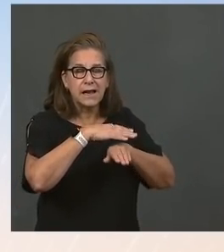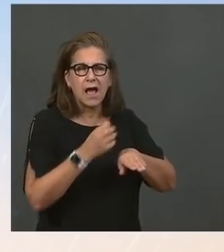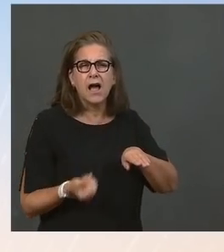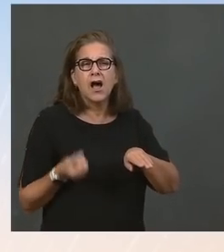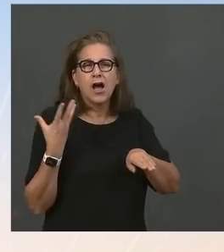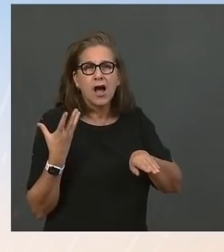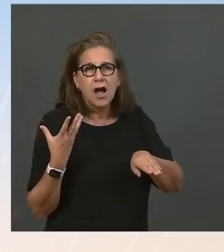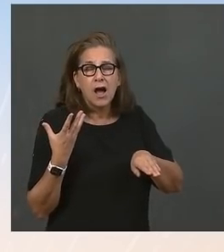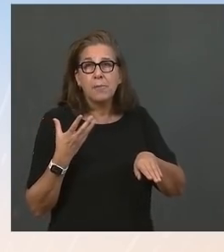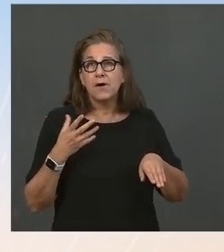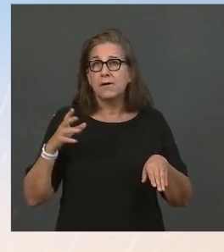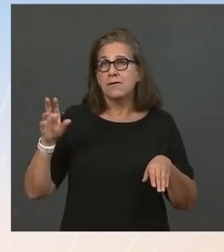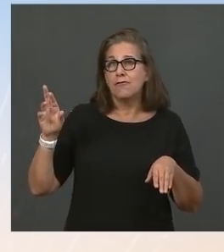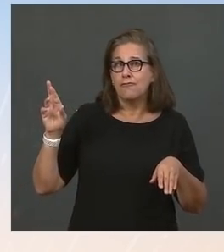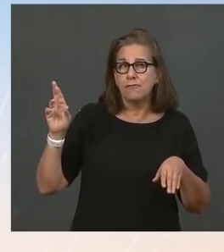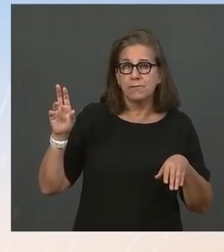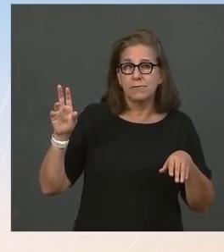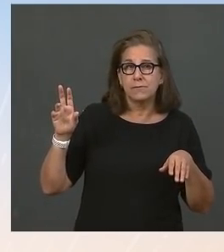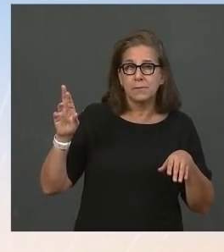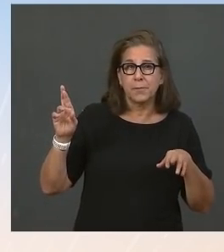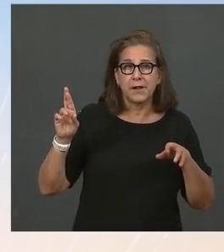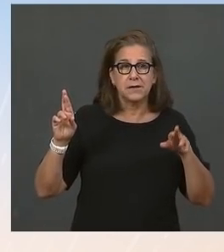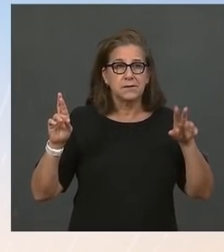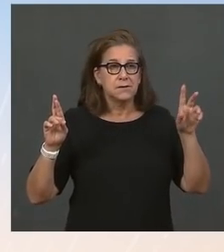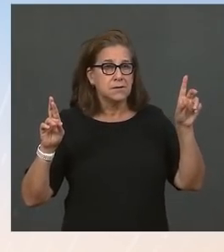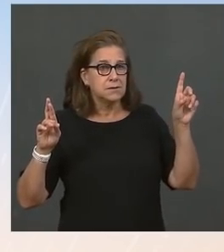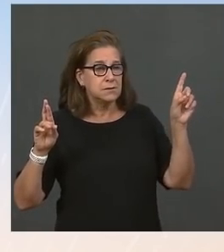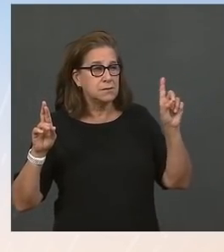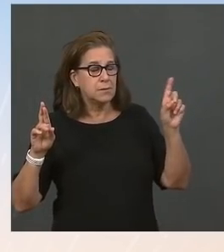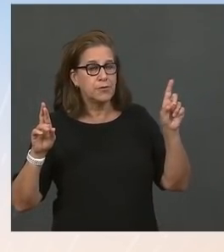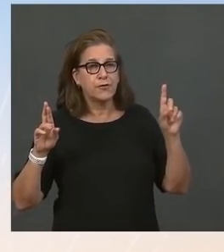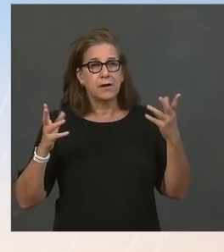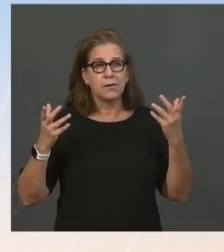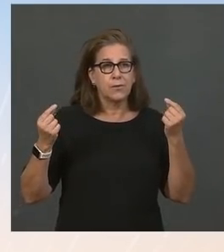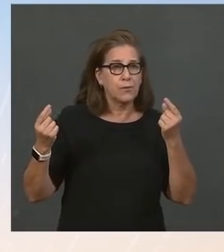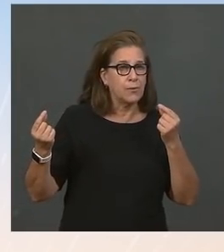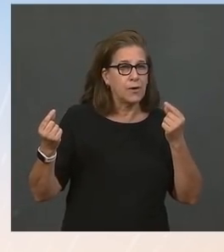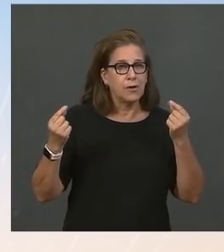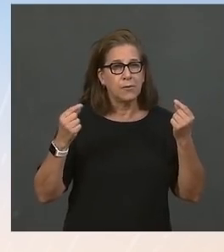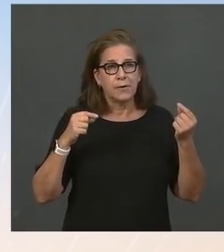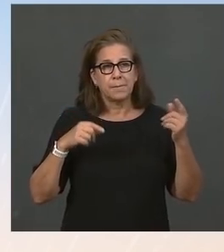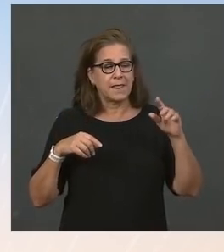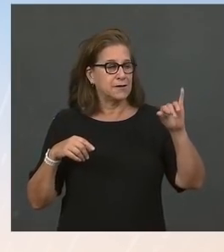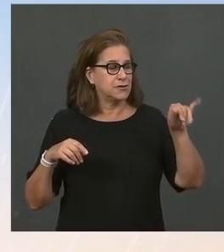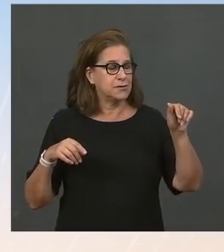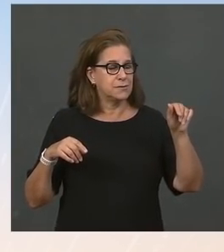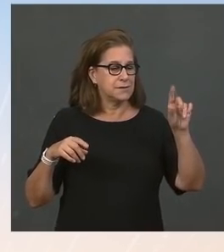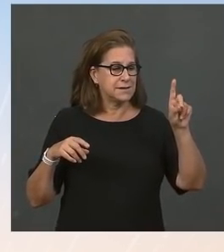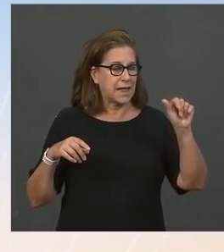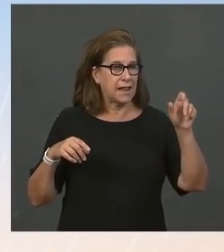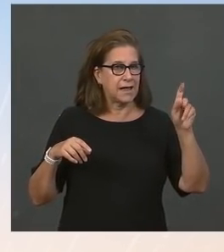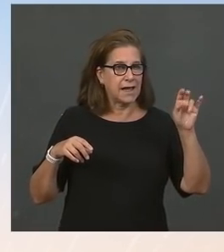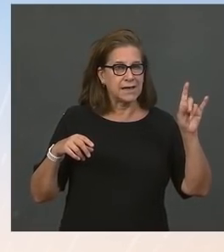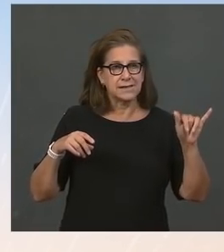Harry Reid, John McCain, and others to push for comprehensive immigration reform. He does not need a visit to the border to know